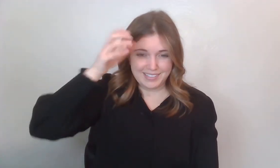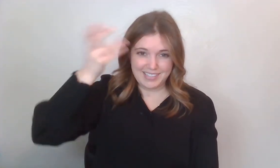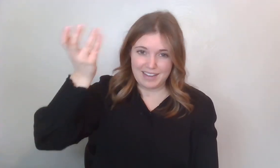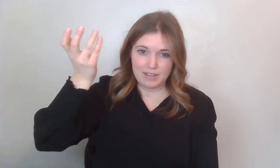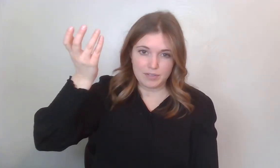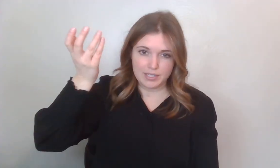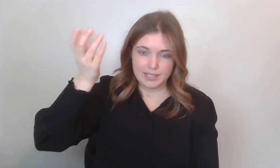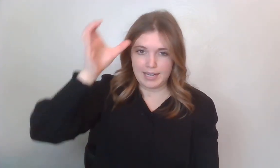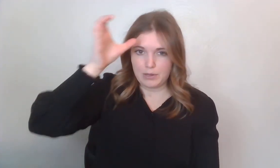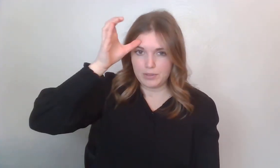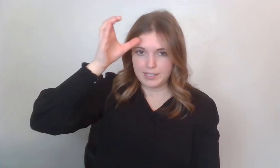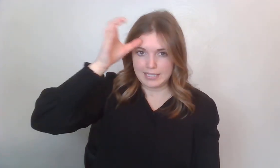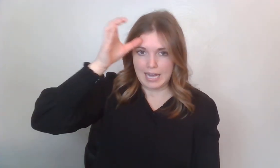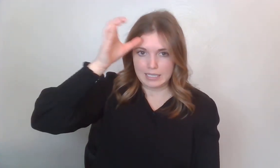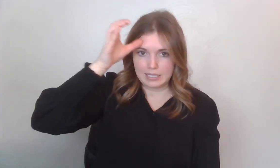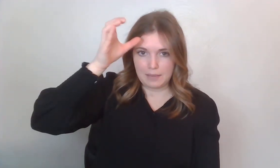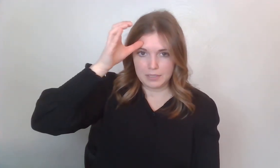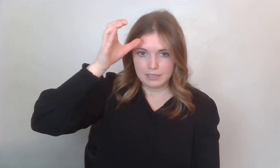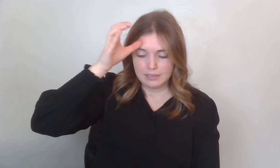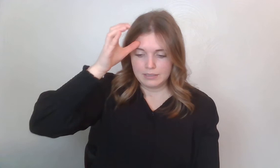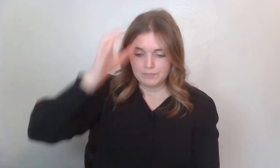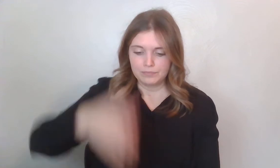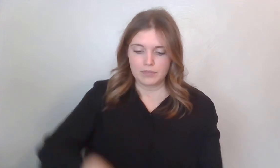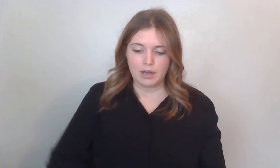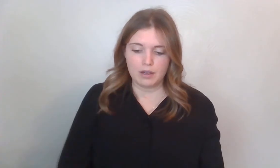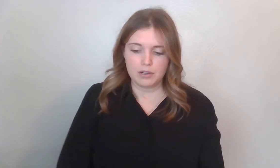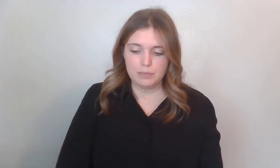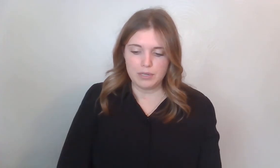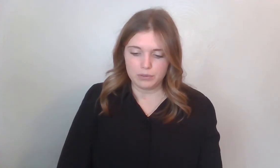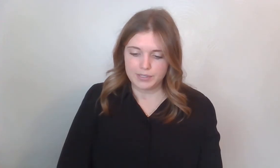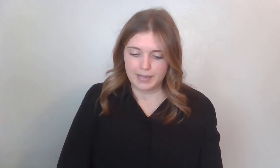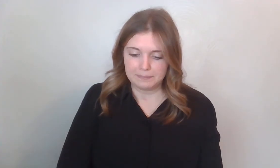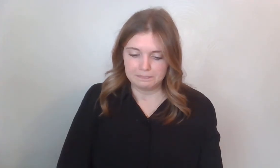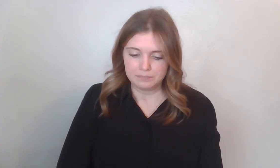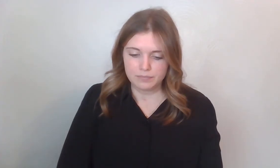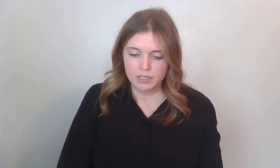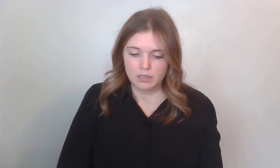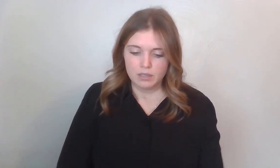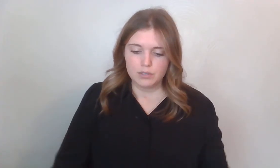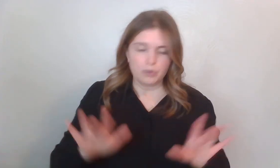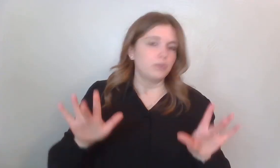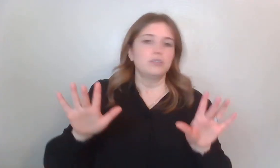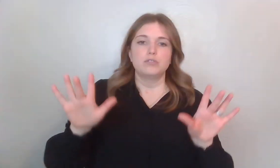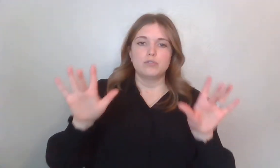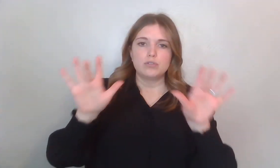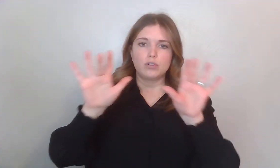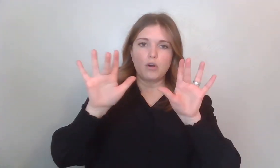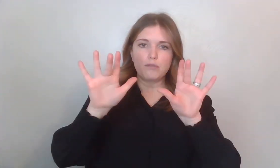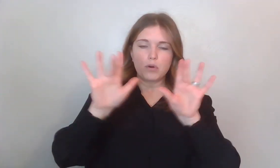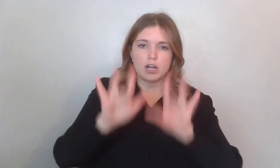this. I've never seen that. I know this as CONCEPT. It could be an older sign so go for